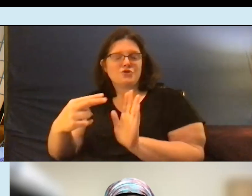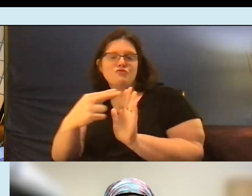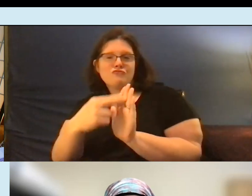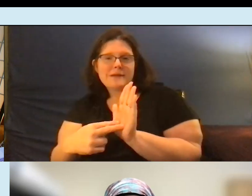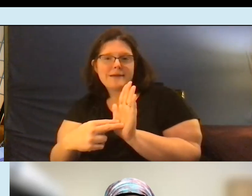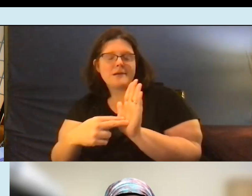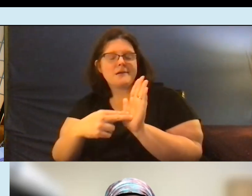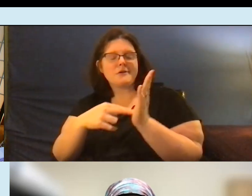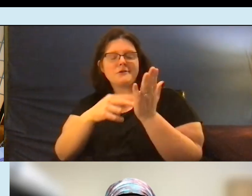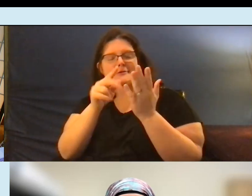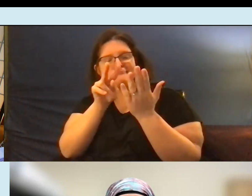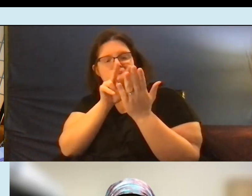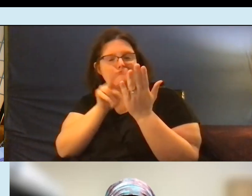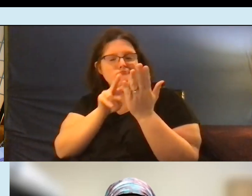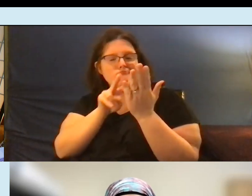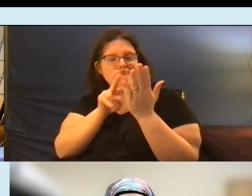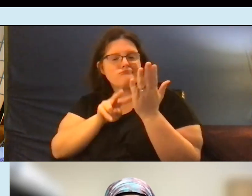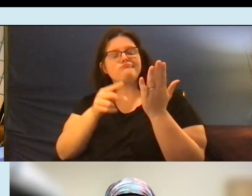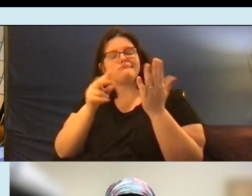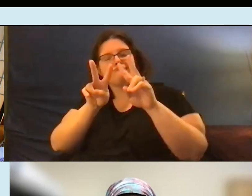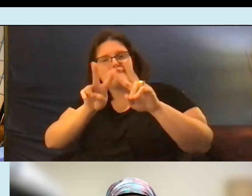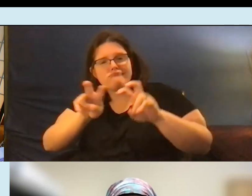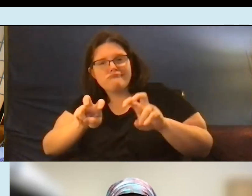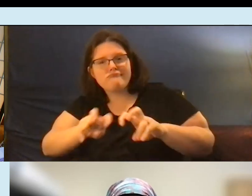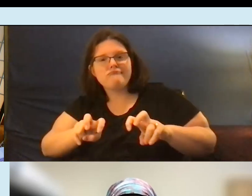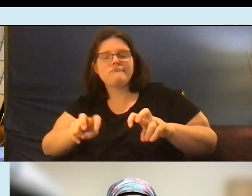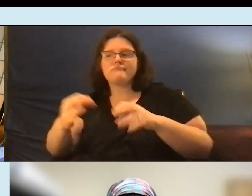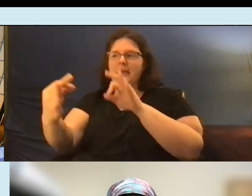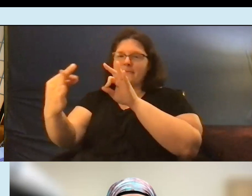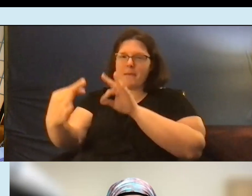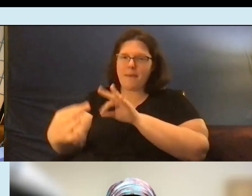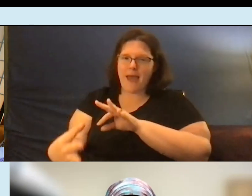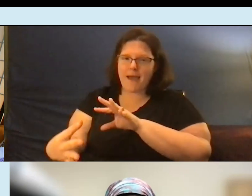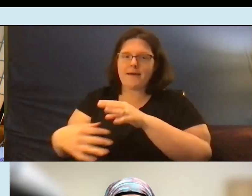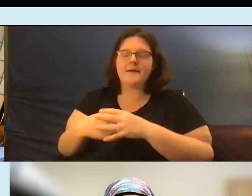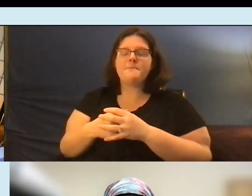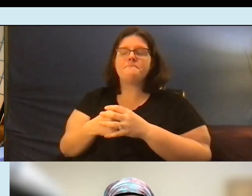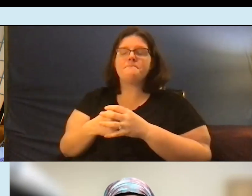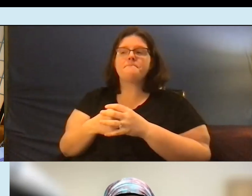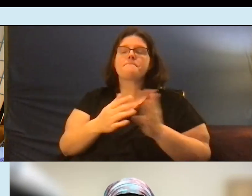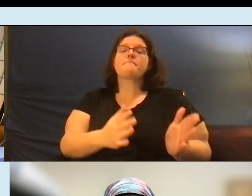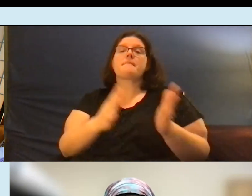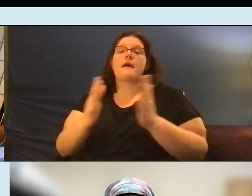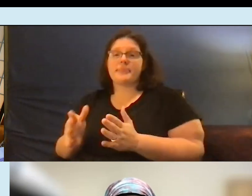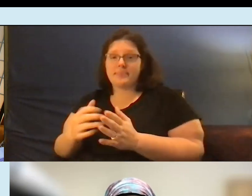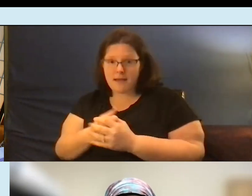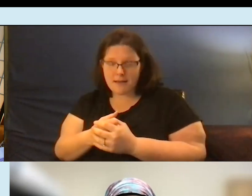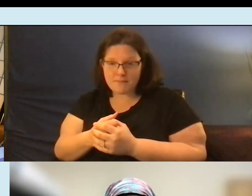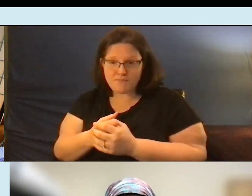um look through to read to um give me feedback and then I actually did a- a I went to the artist